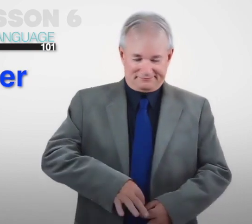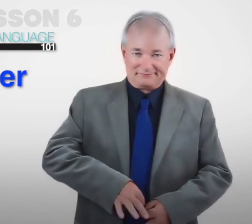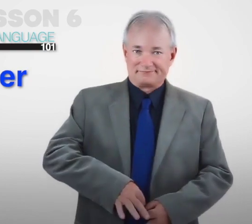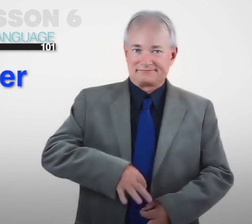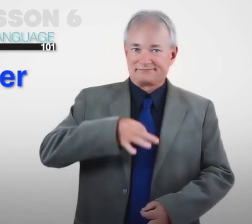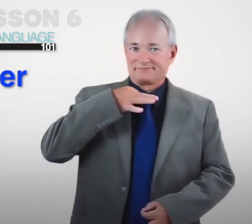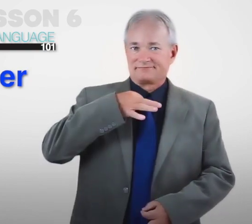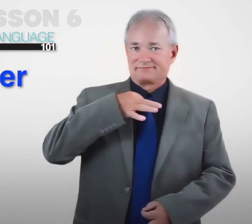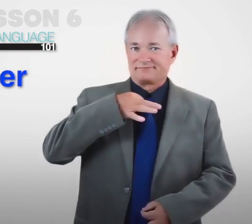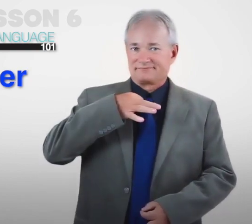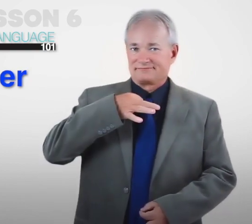Zipper.